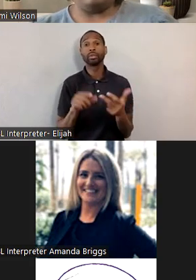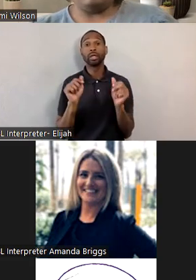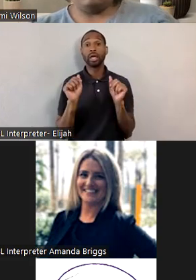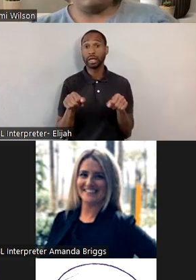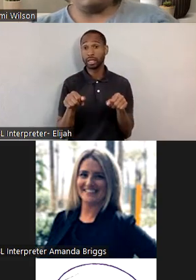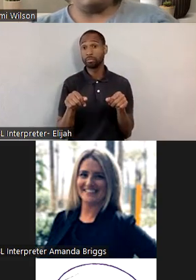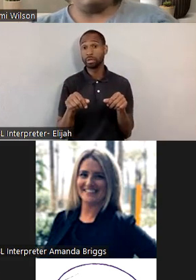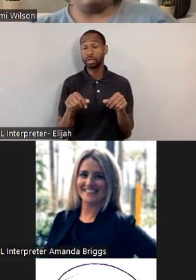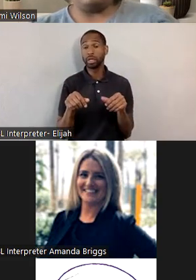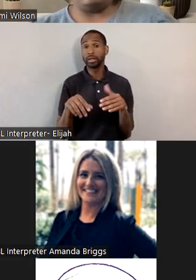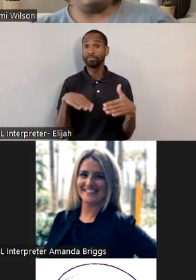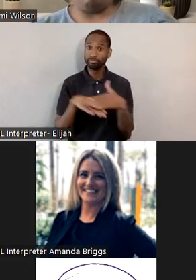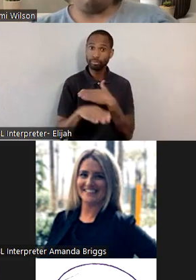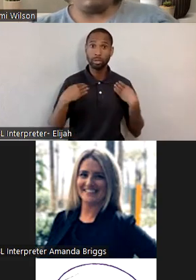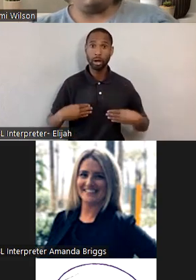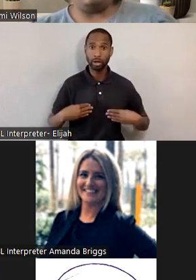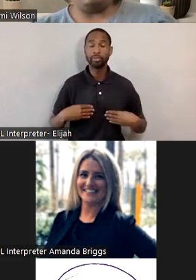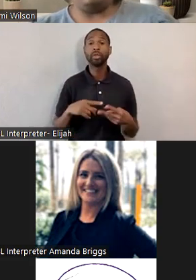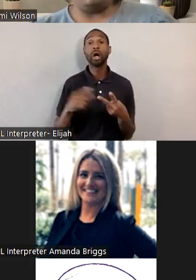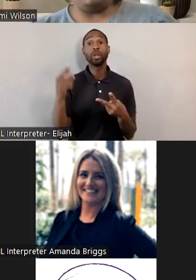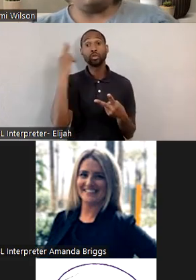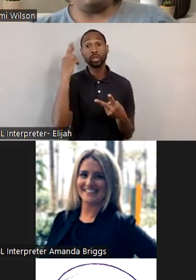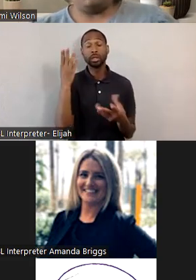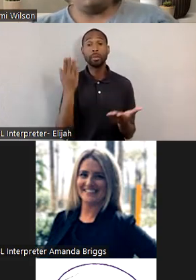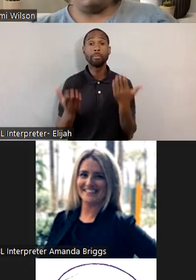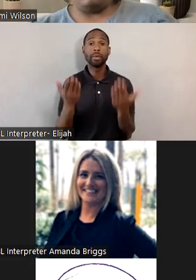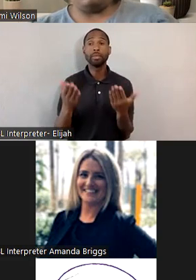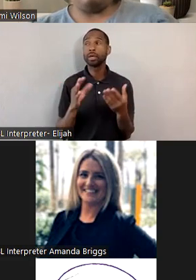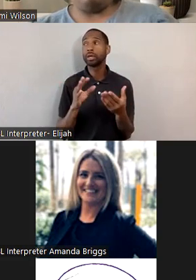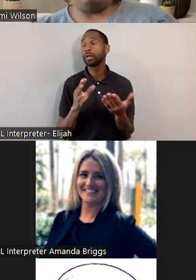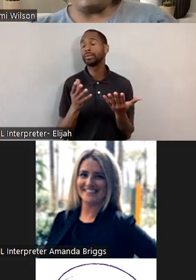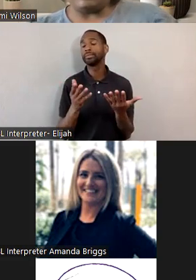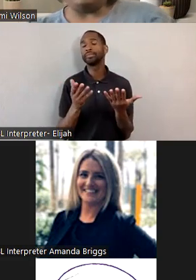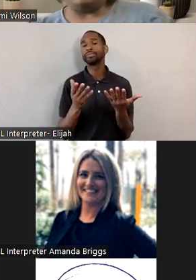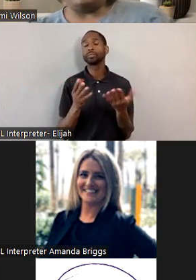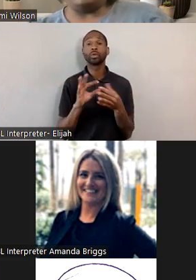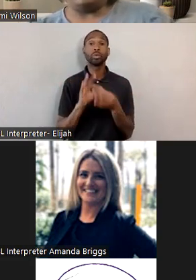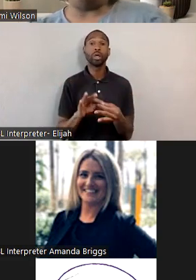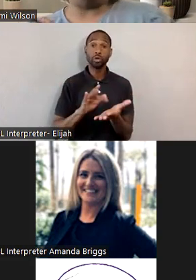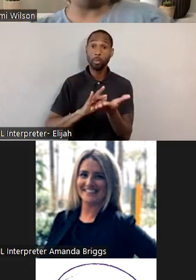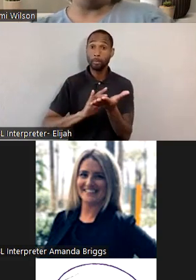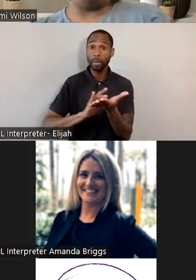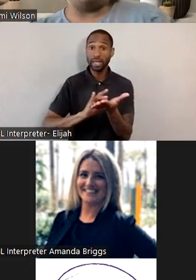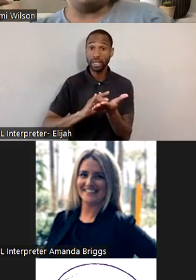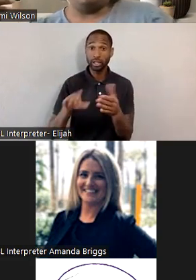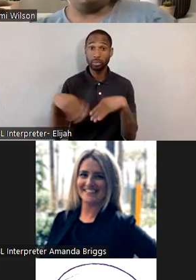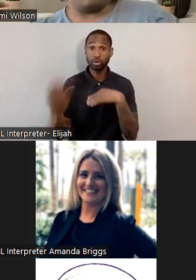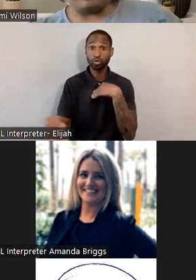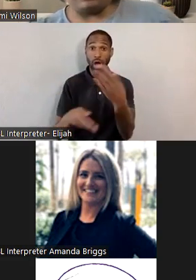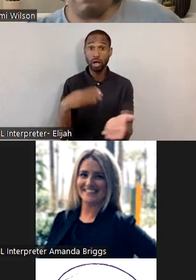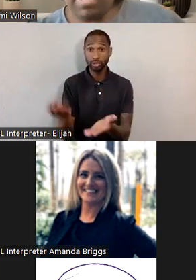Another reason, maybe due to medications that they're prescribed for